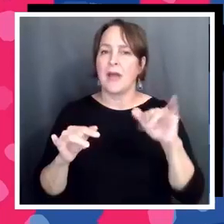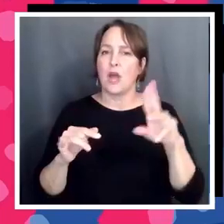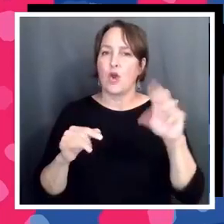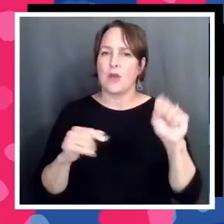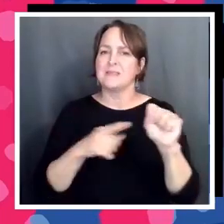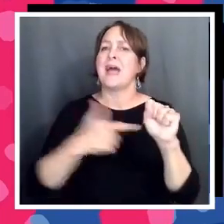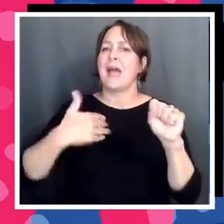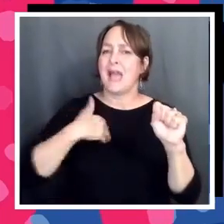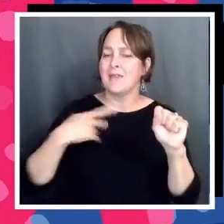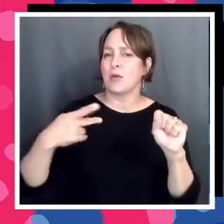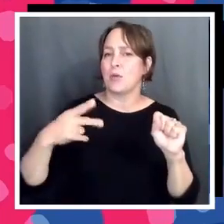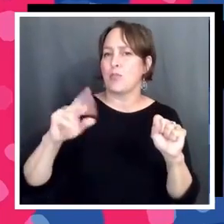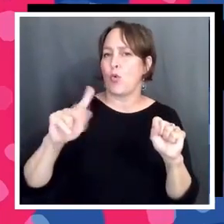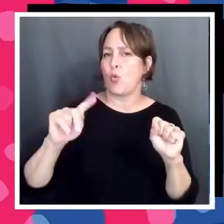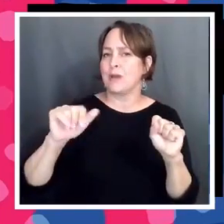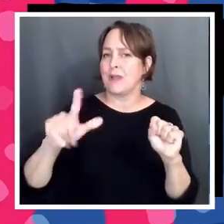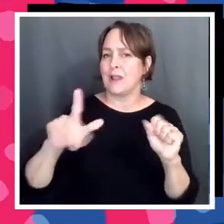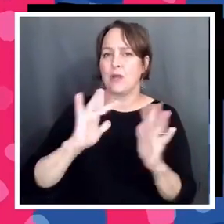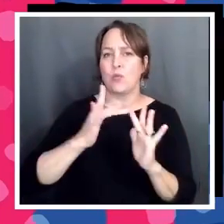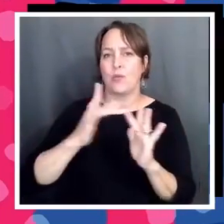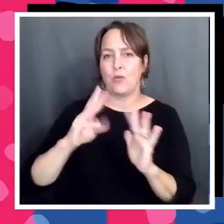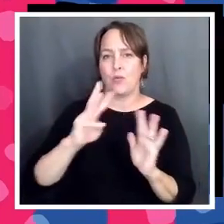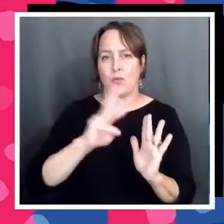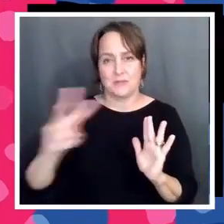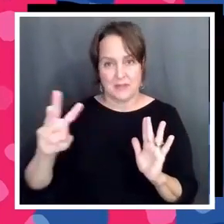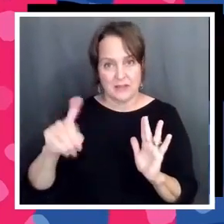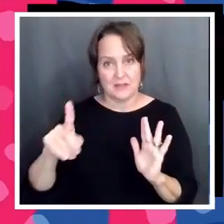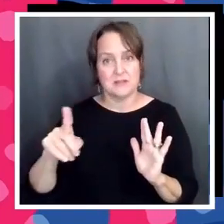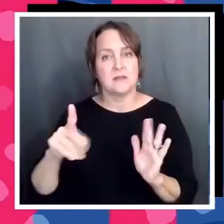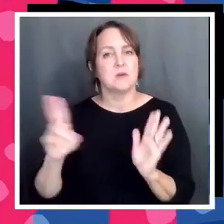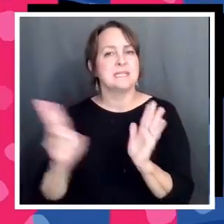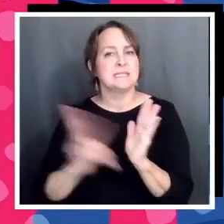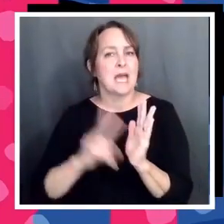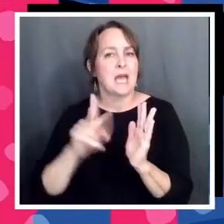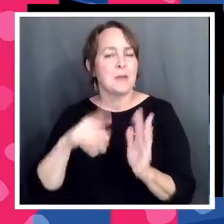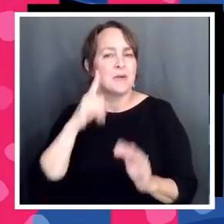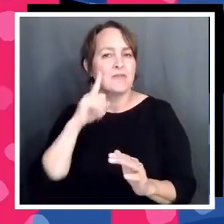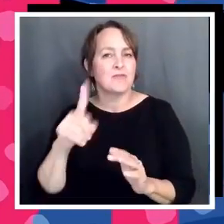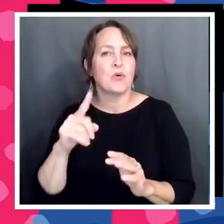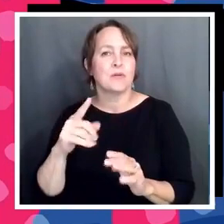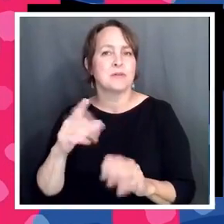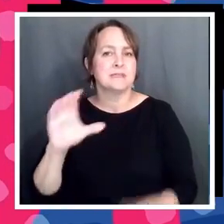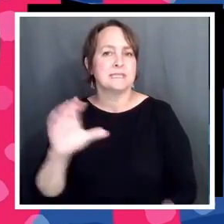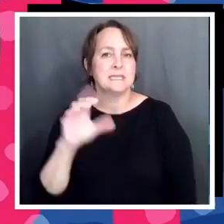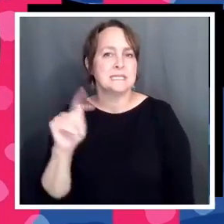ESPECIALLY THE FAMILIES WHO DODOT NENE T TO LELE AAXAX